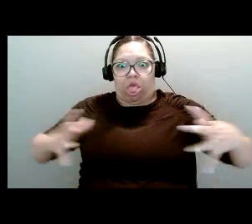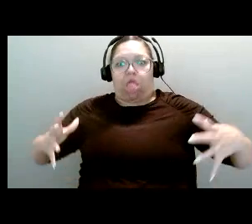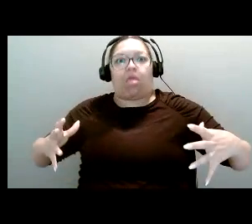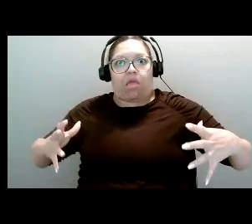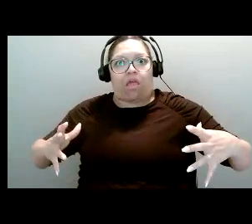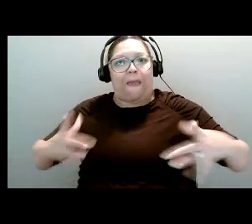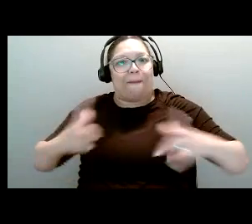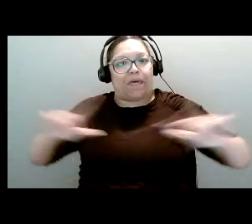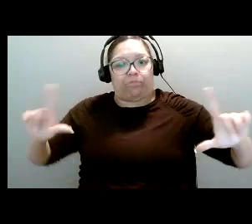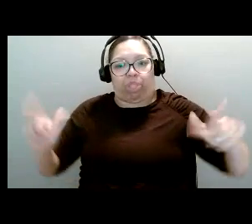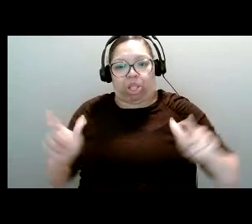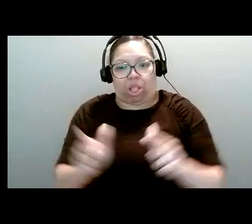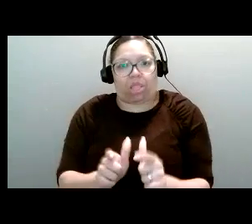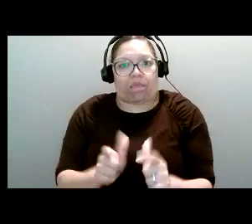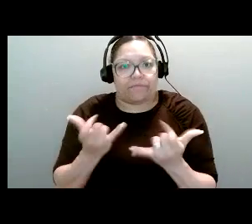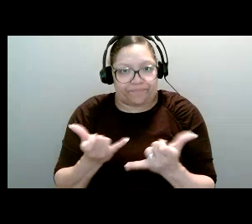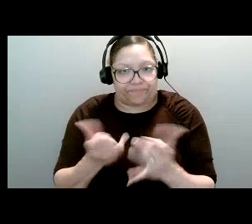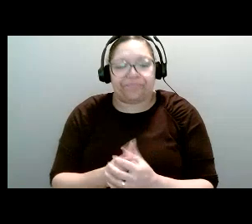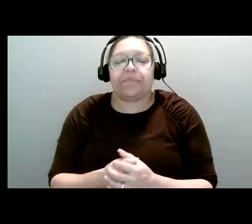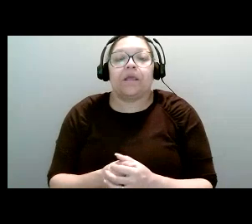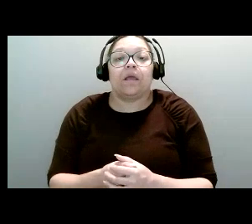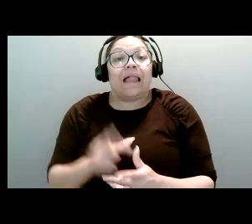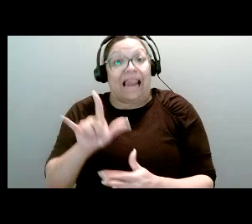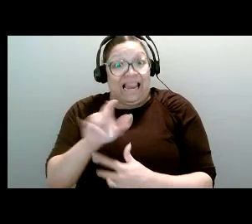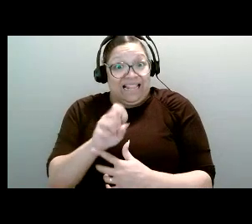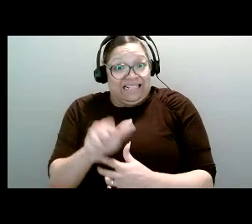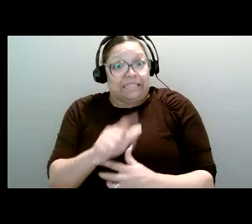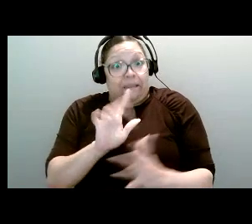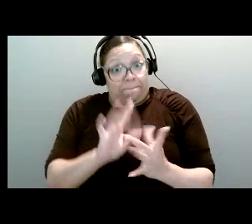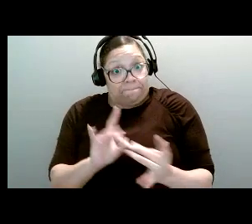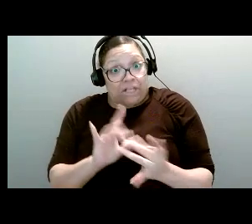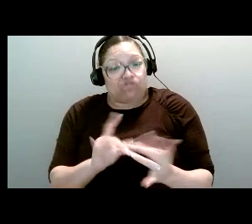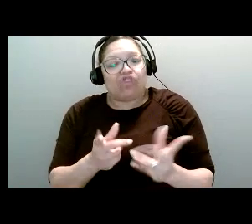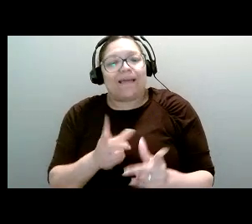So as Lisa mentioned, Congress is the one that establishes